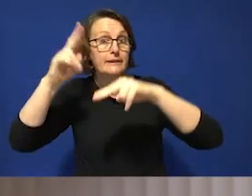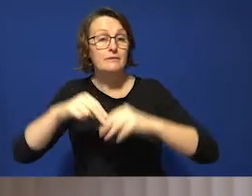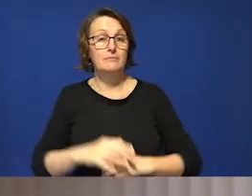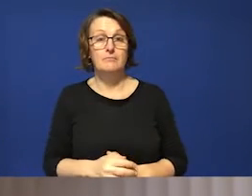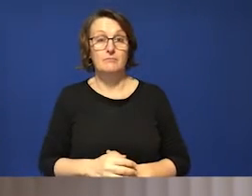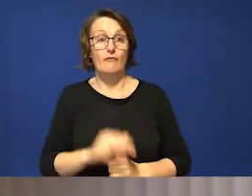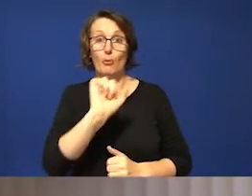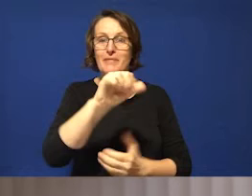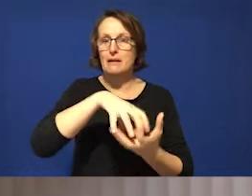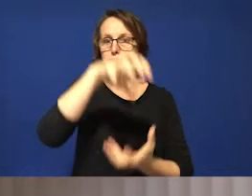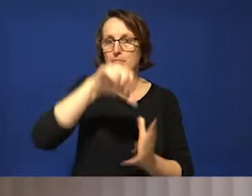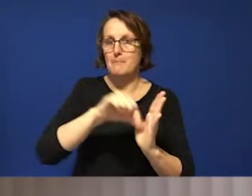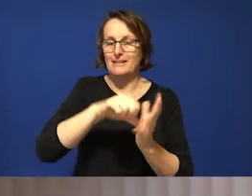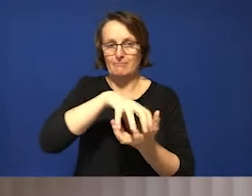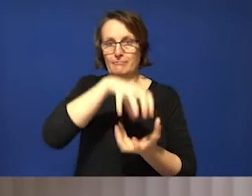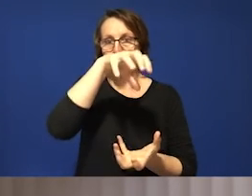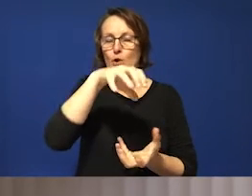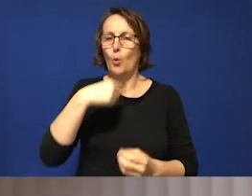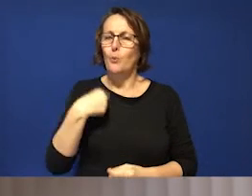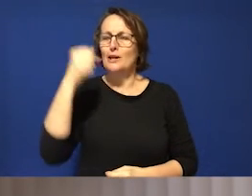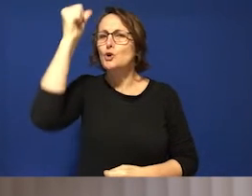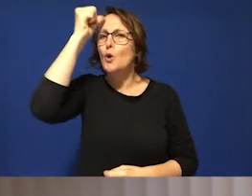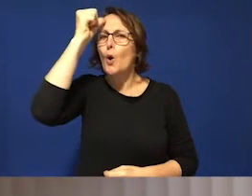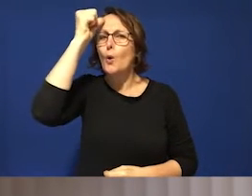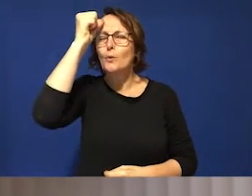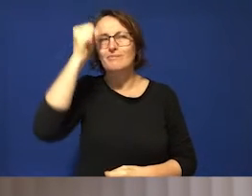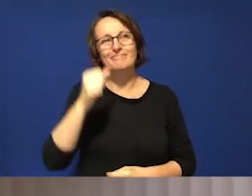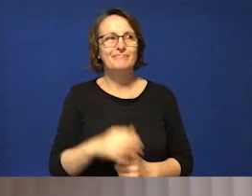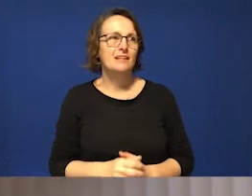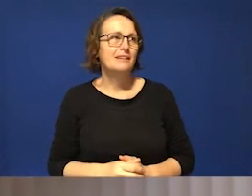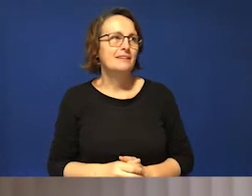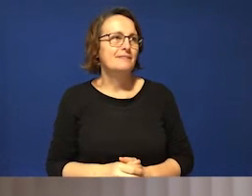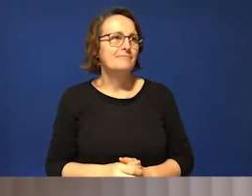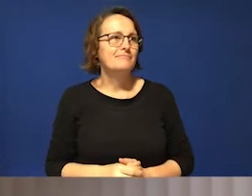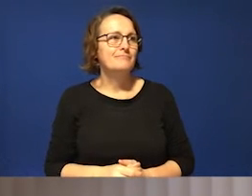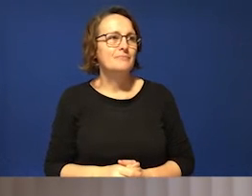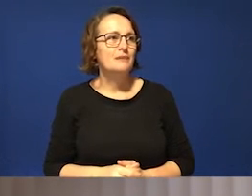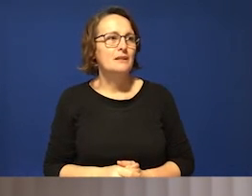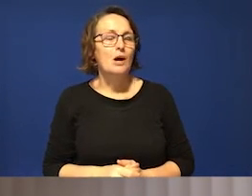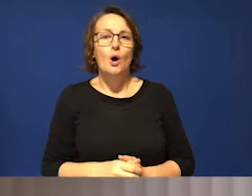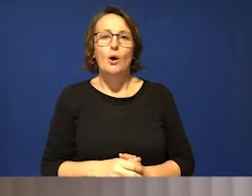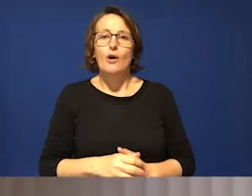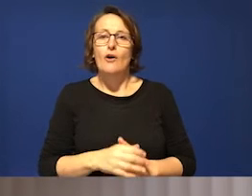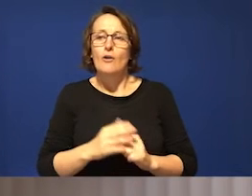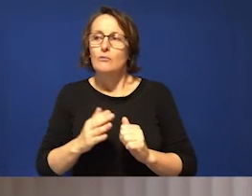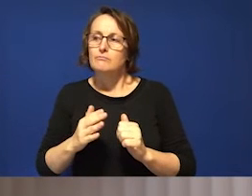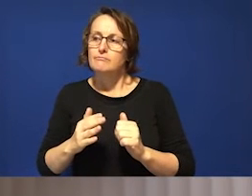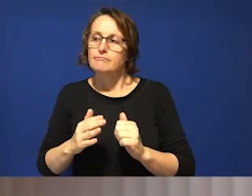out of savings. We're very conscious. One of the reasons why work in this building